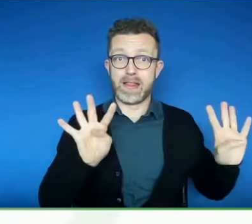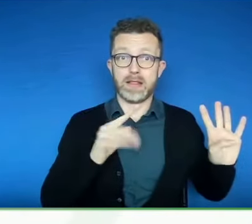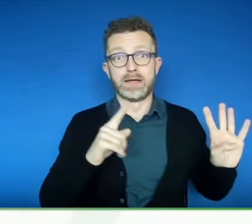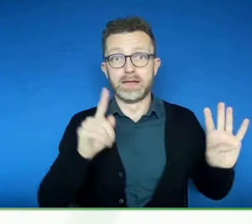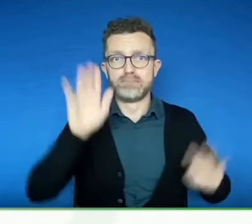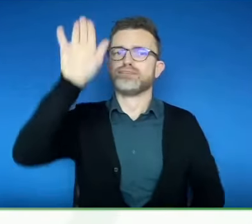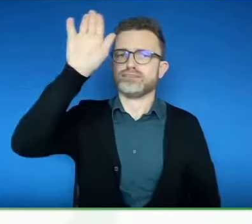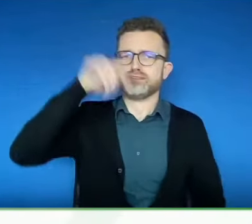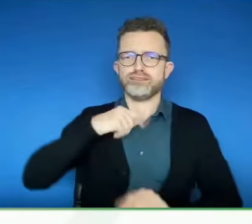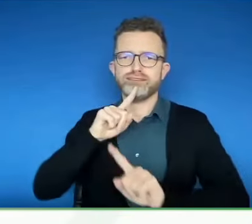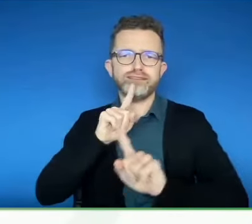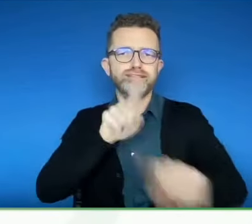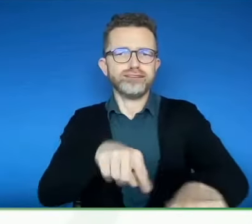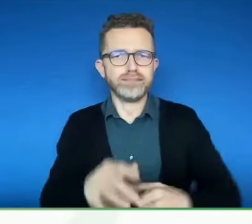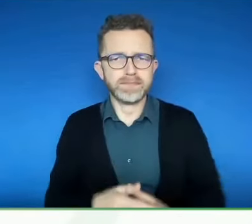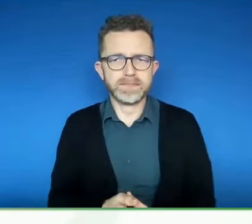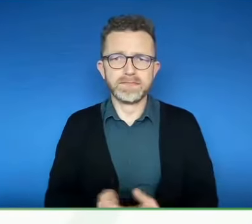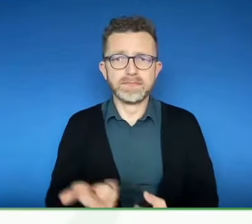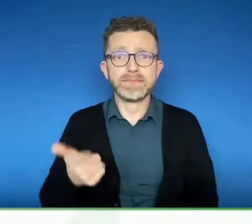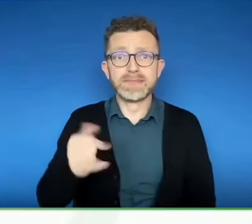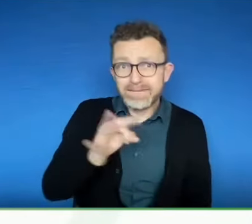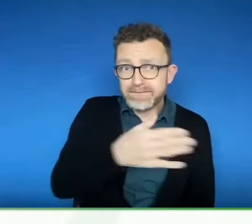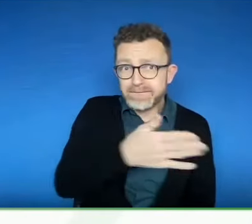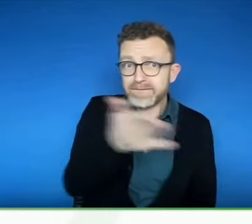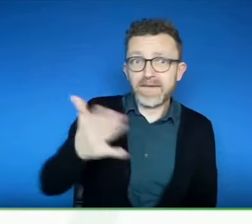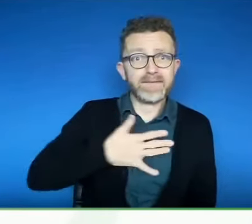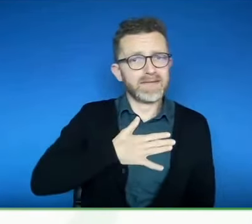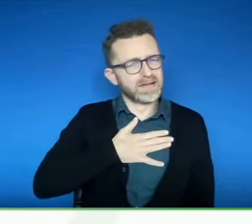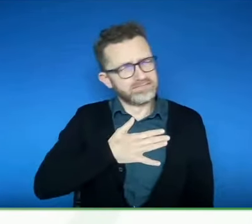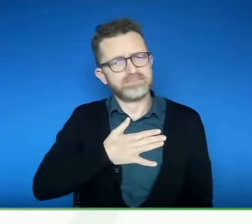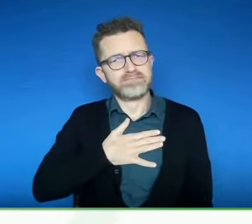a clear job which I am very sure they did, and I'm sure they did!